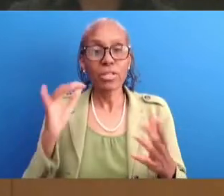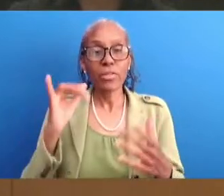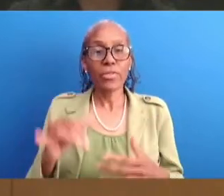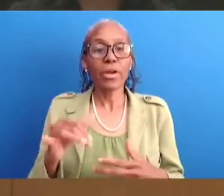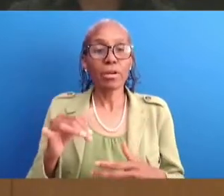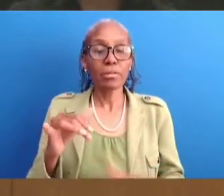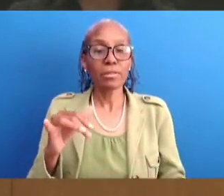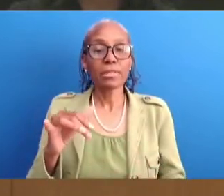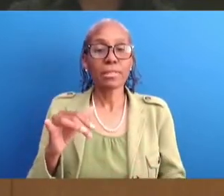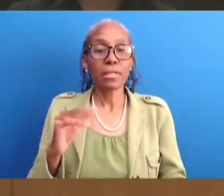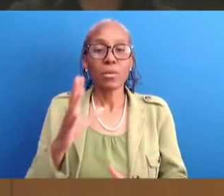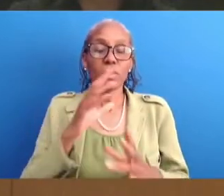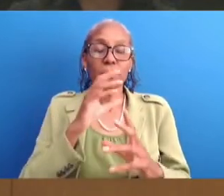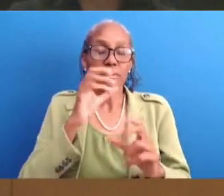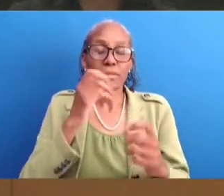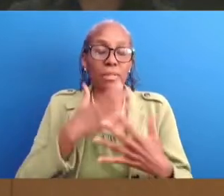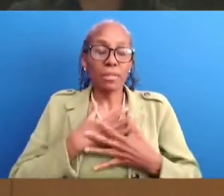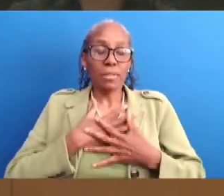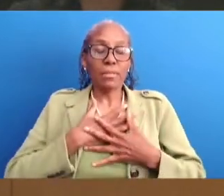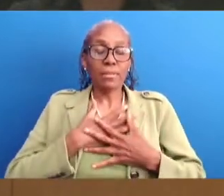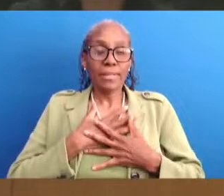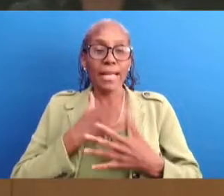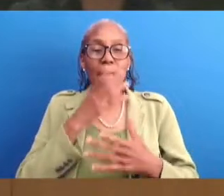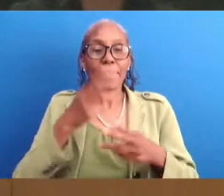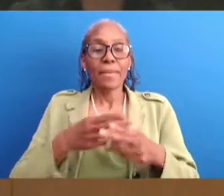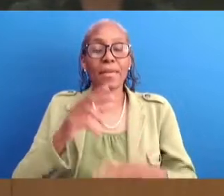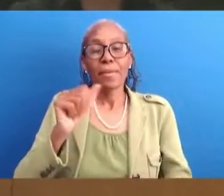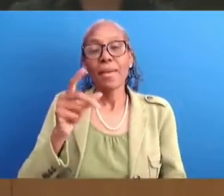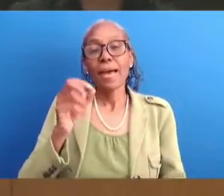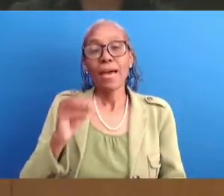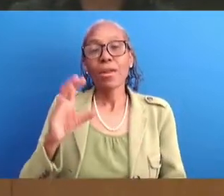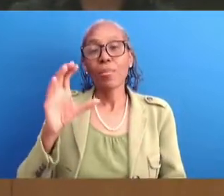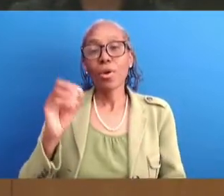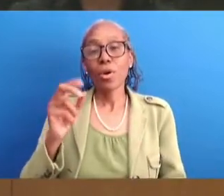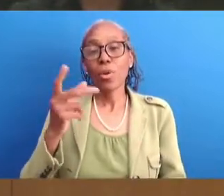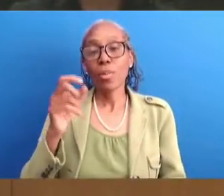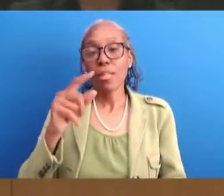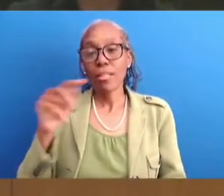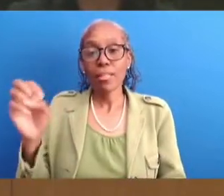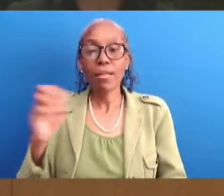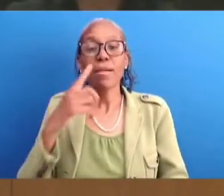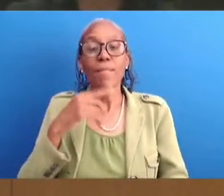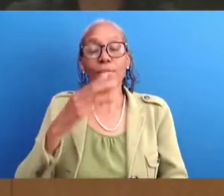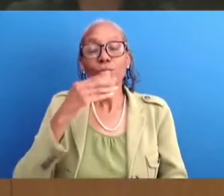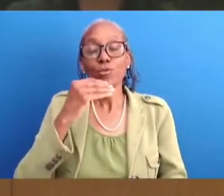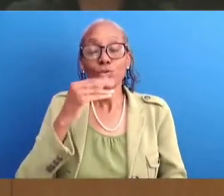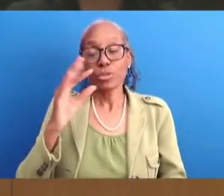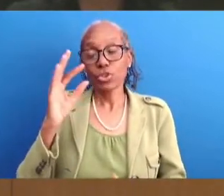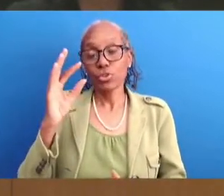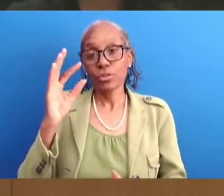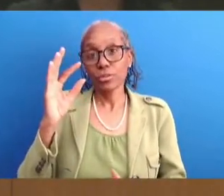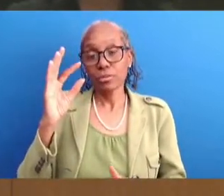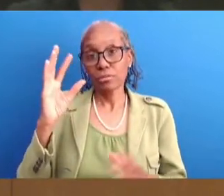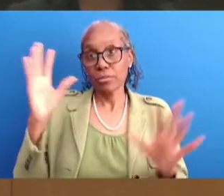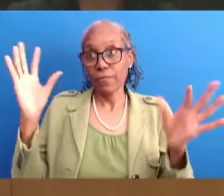COMMISSIONERS, THANK YOU SO VERY MUCH, THAT WAS -- THAT TOOK